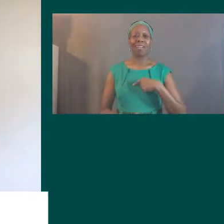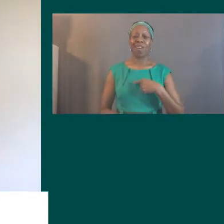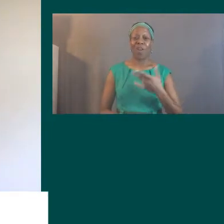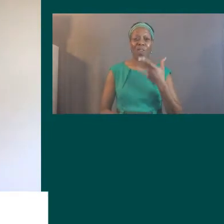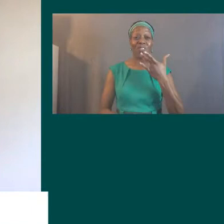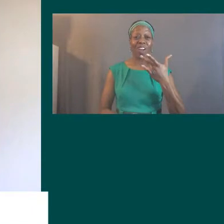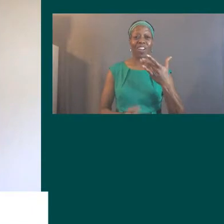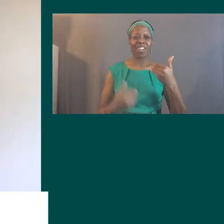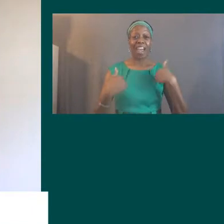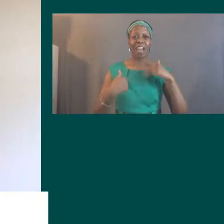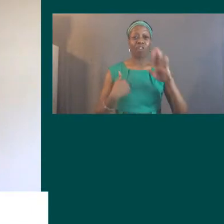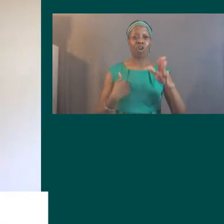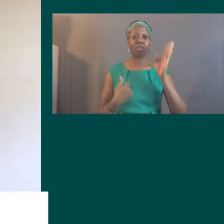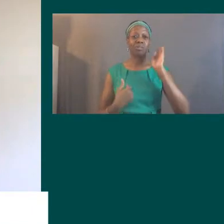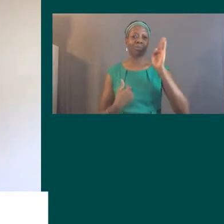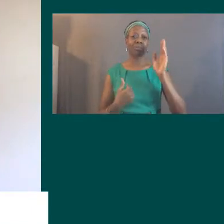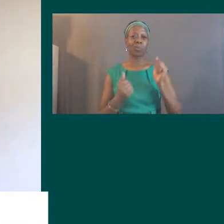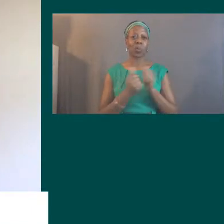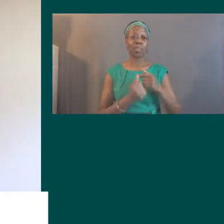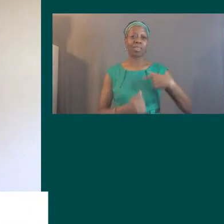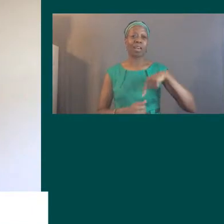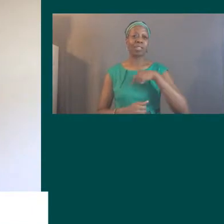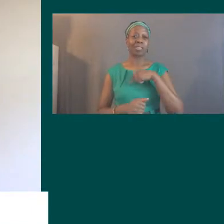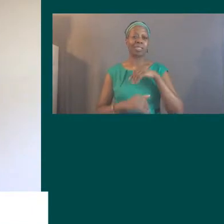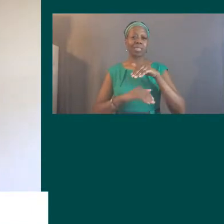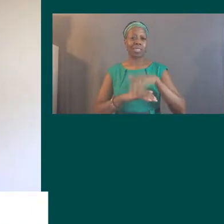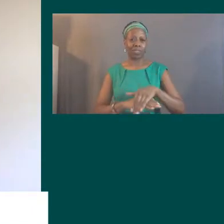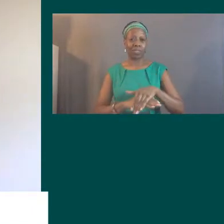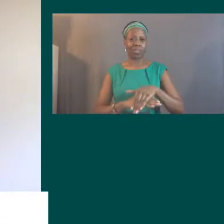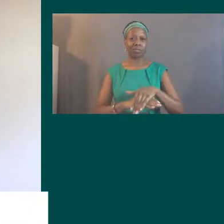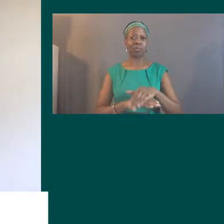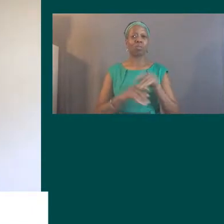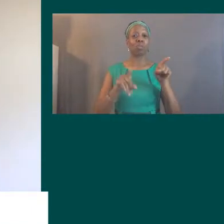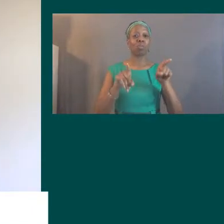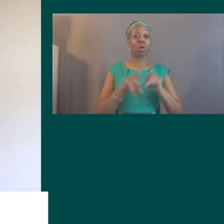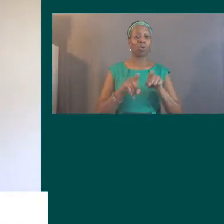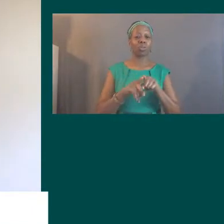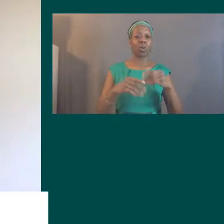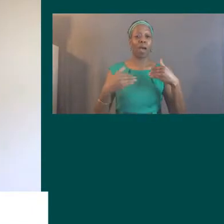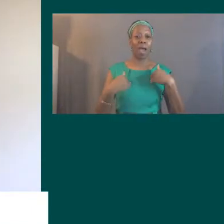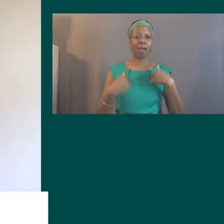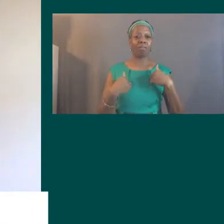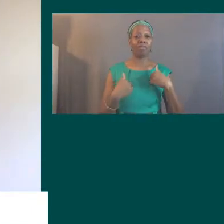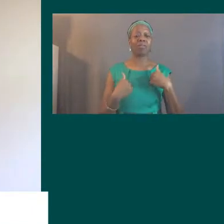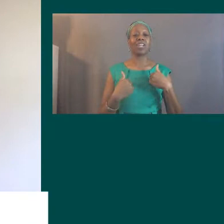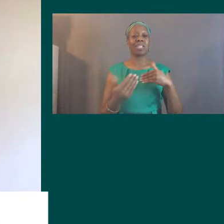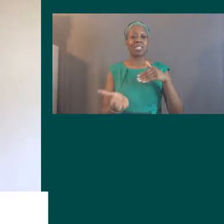speaking with us this evening. We are also going to have Dr. Sudarshan Dayanidhi,